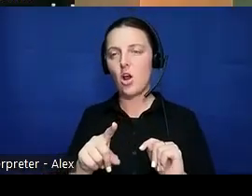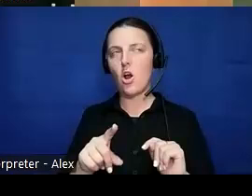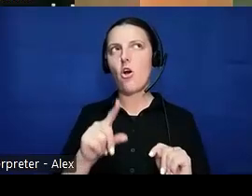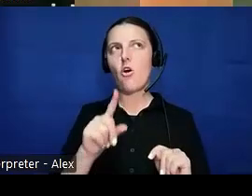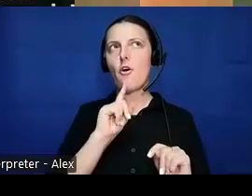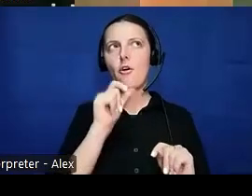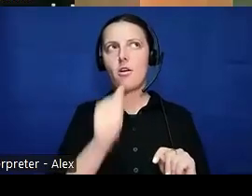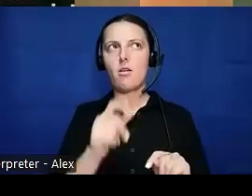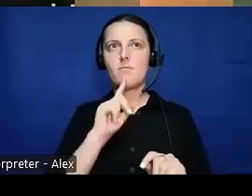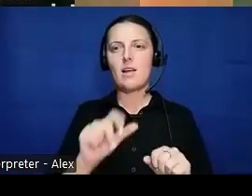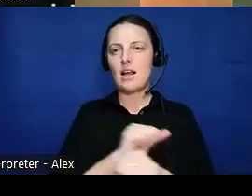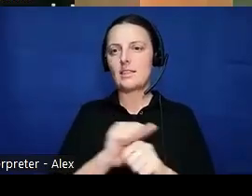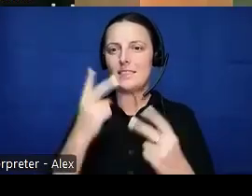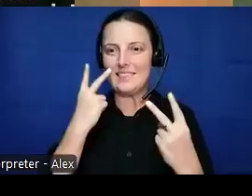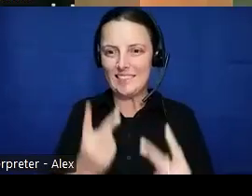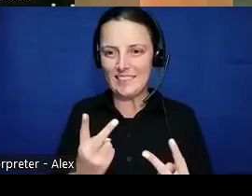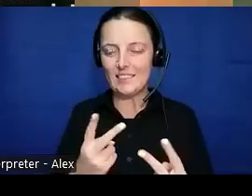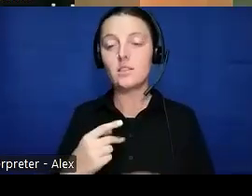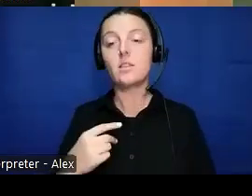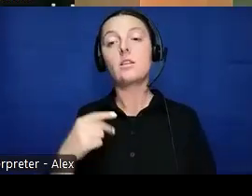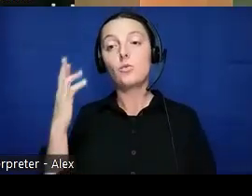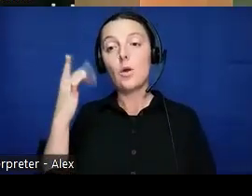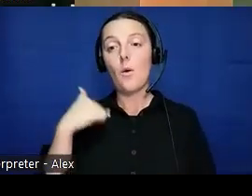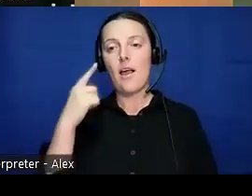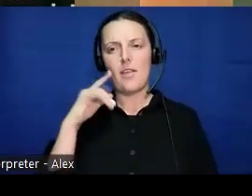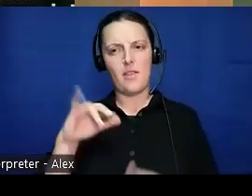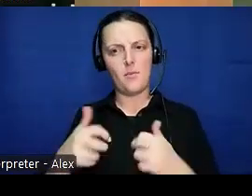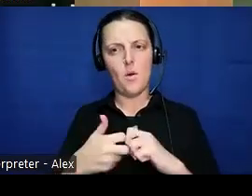the reason I think that's problematic is because, you know, we we know what their medications are,